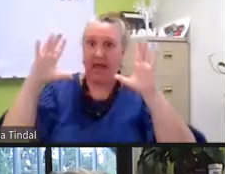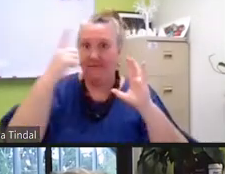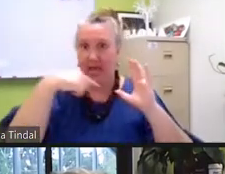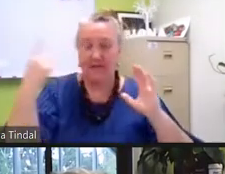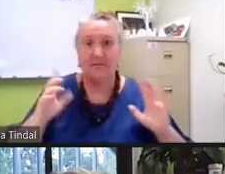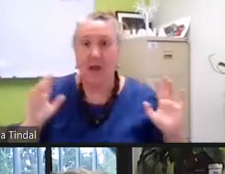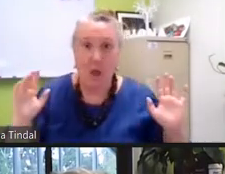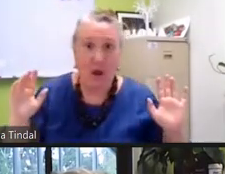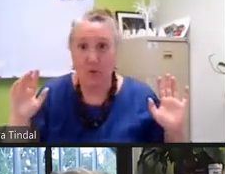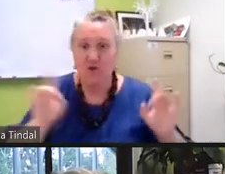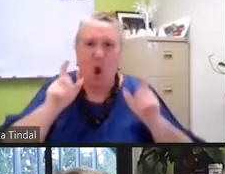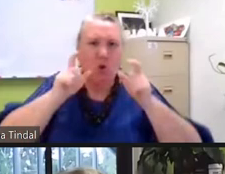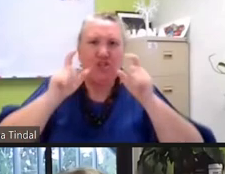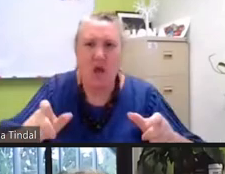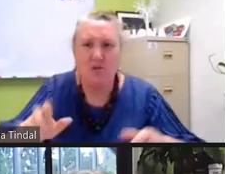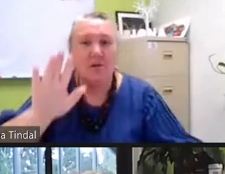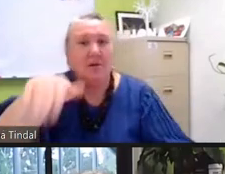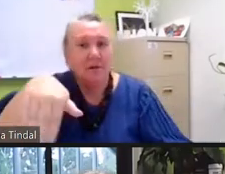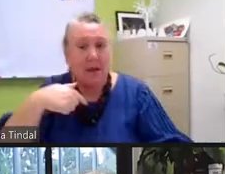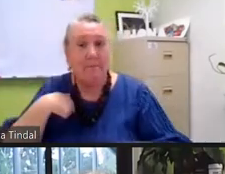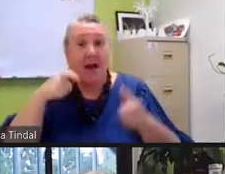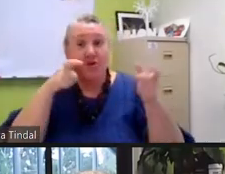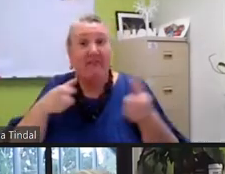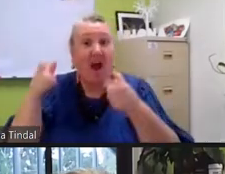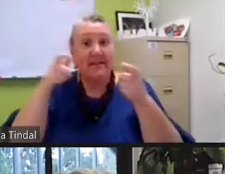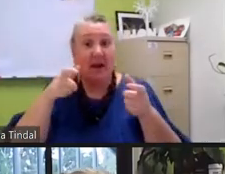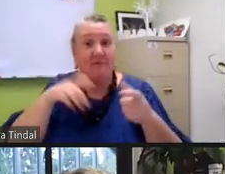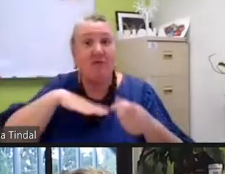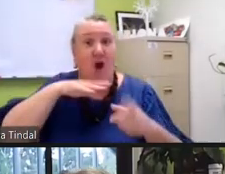it's important that the person is well lit, so you're able to see their face,